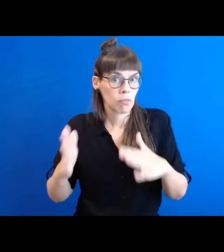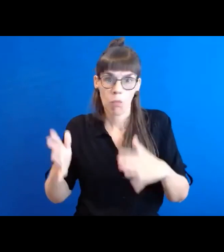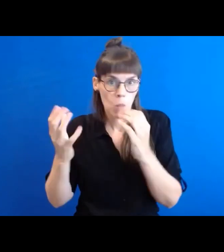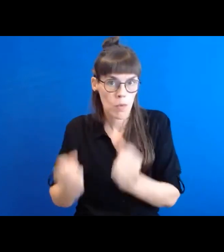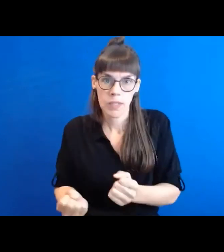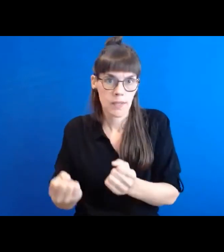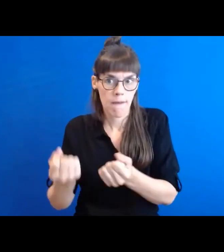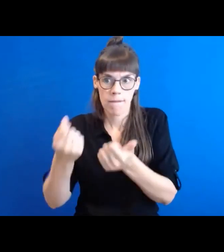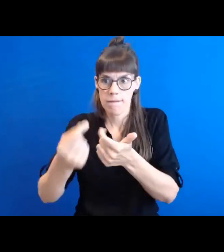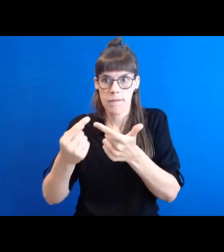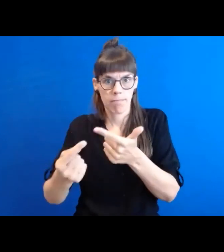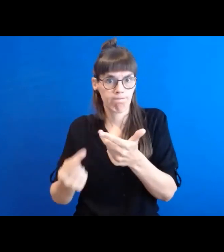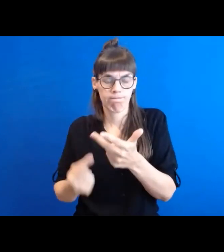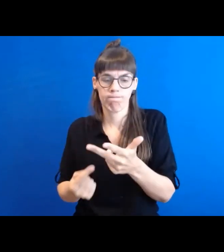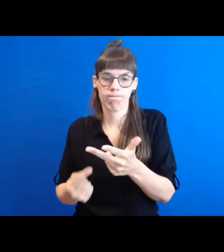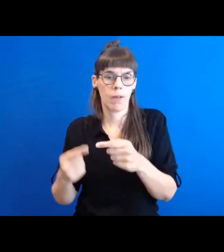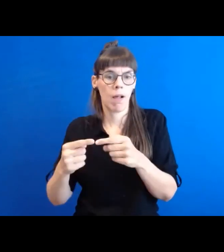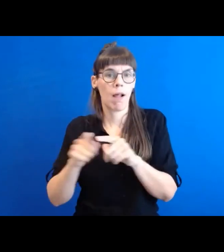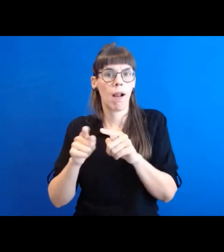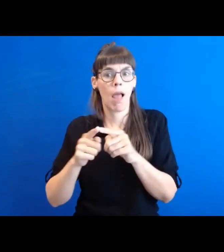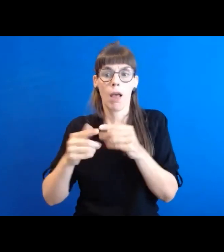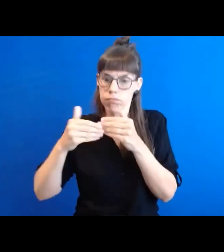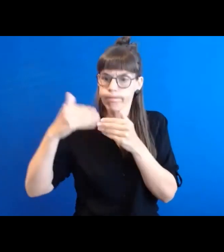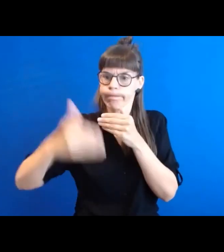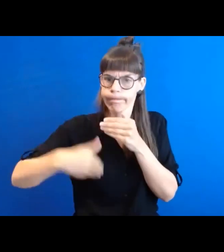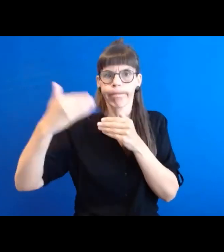rehabilitation caring